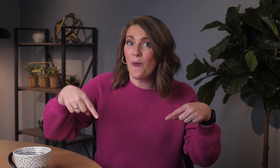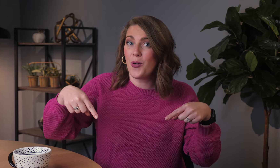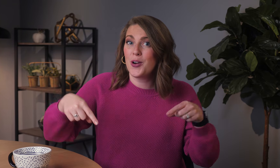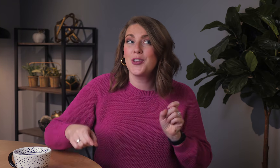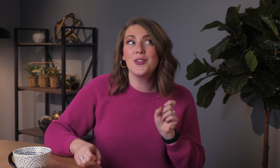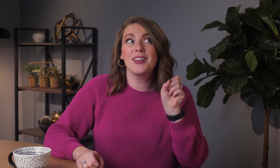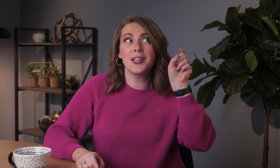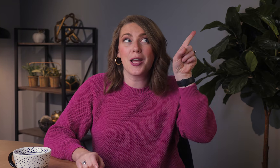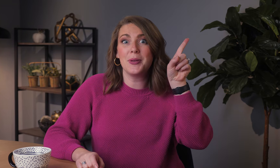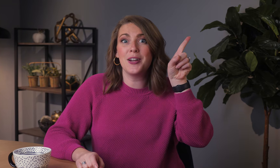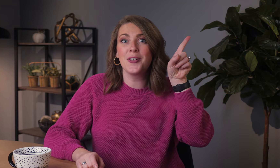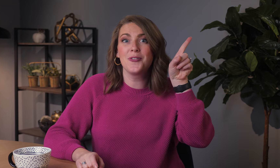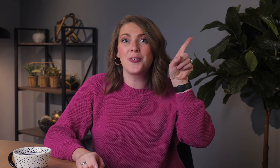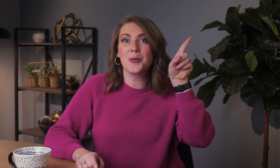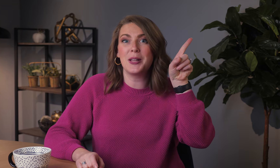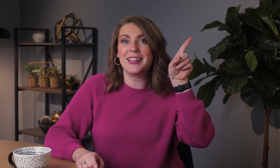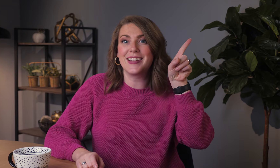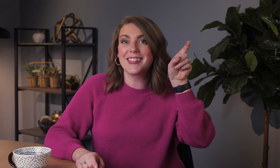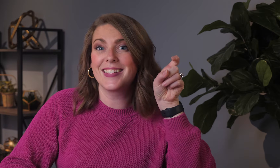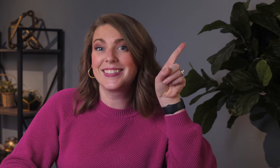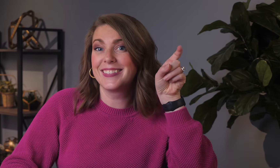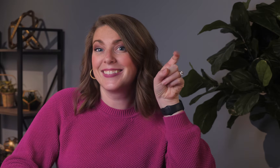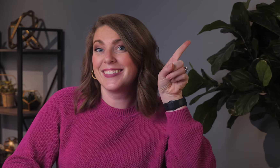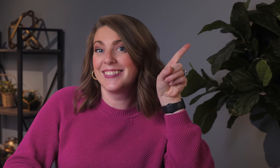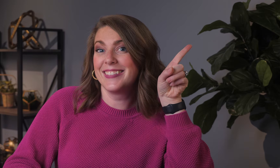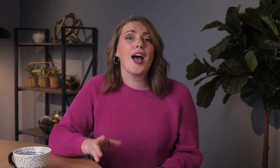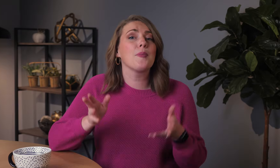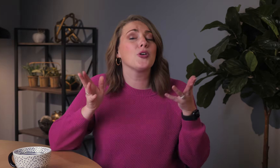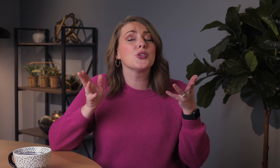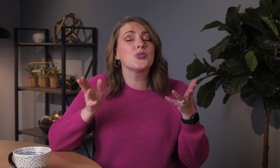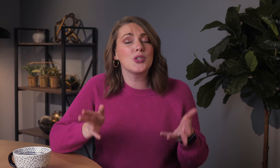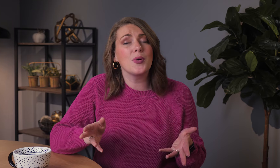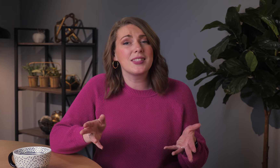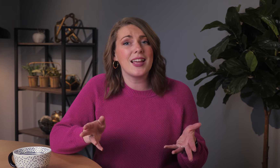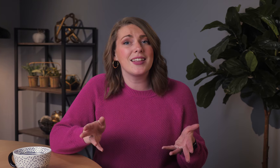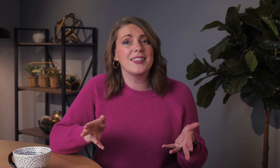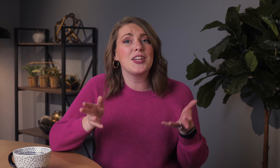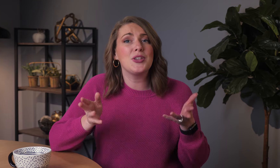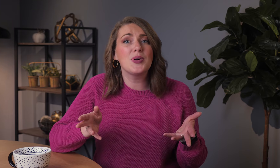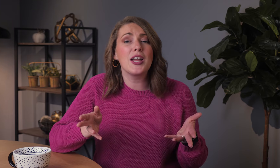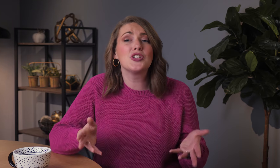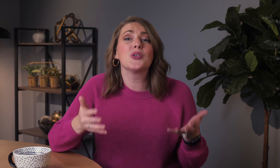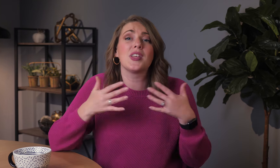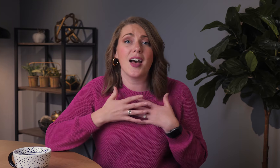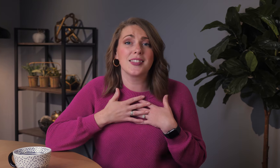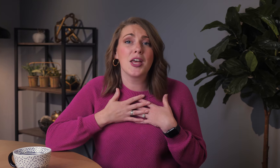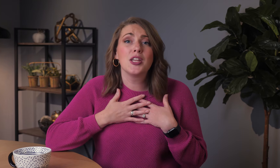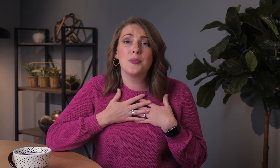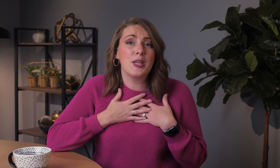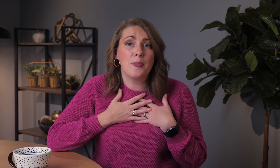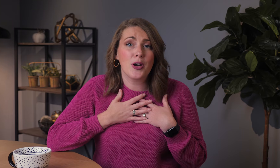or you can click up here for a playlist. I'm also so excited that you guys chose us to be a part of